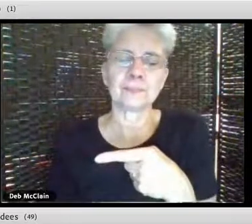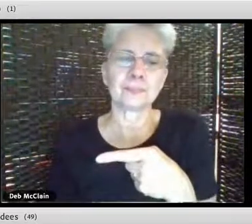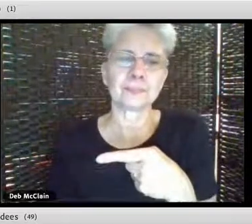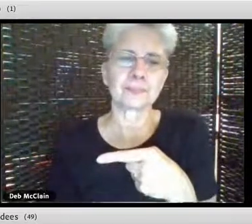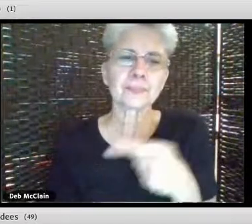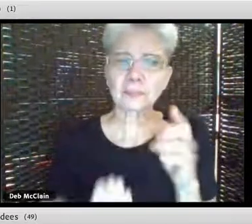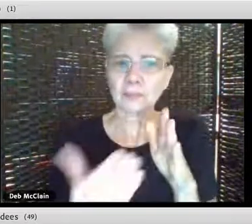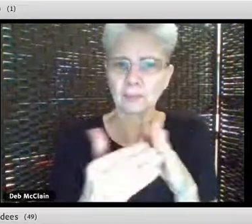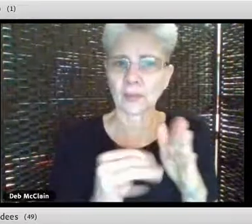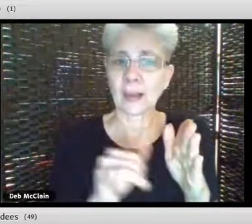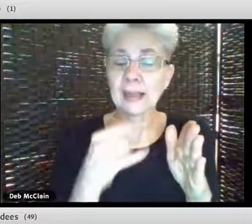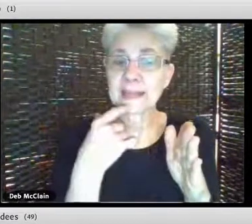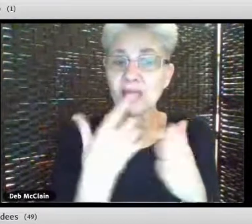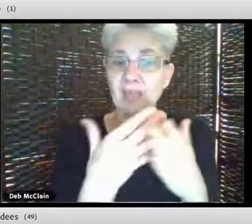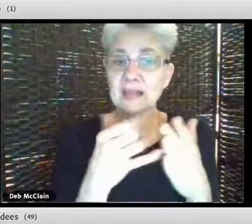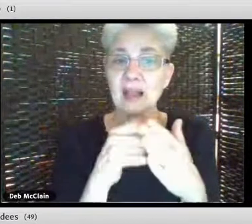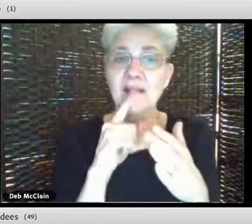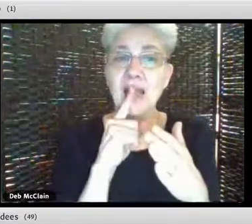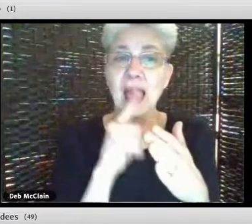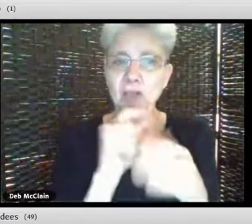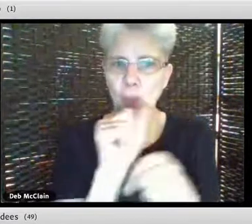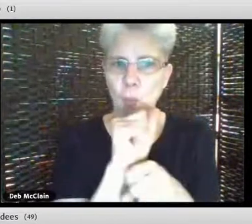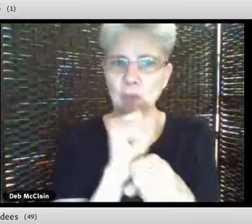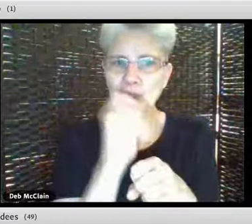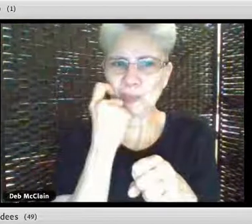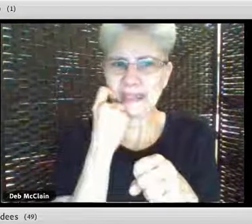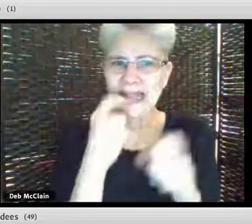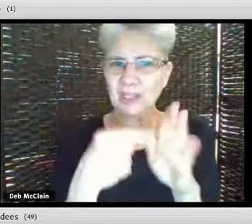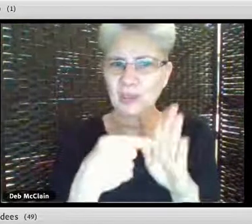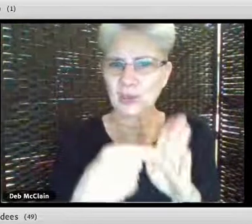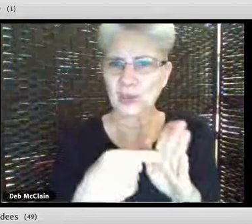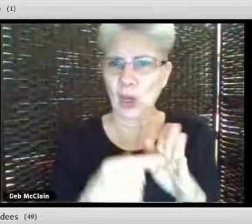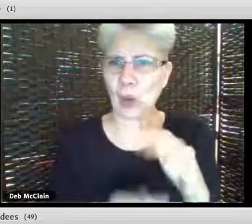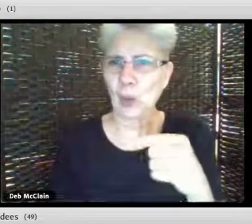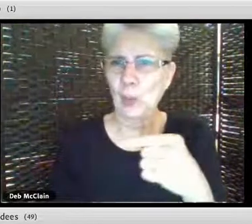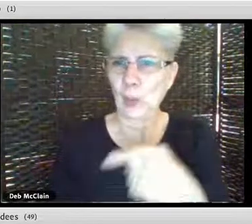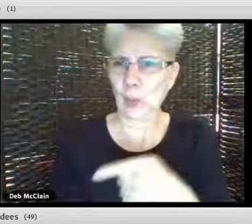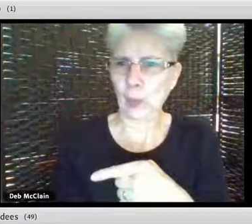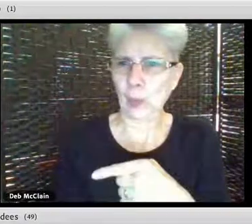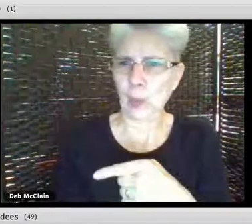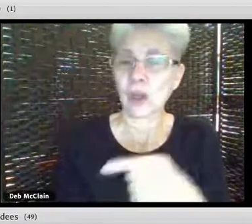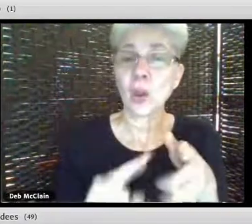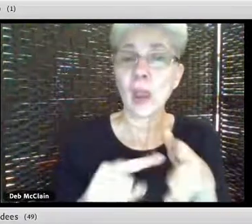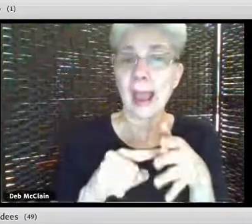are things that I've actually worked on recently. You can actually star things.